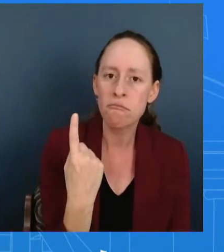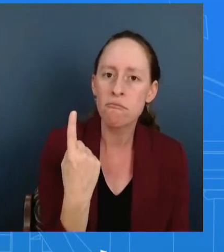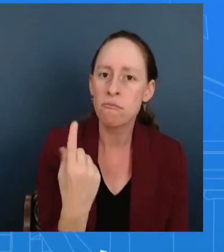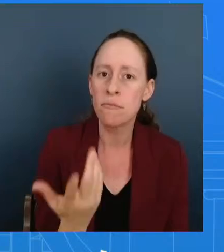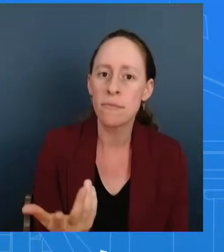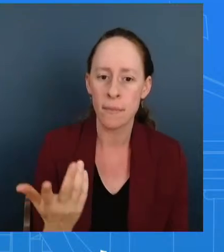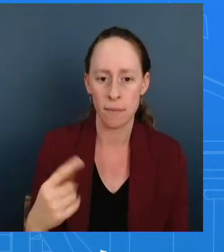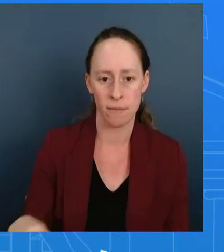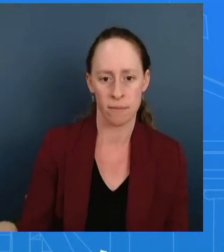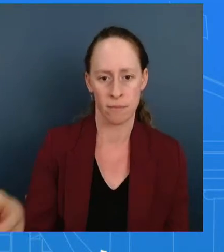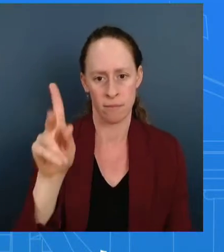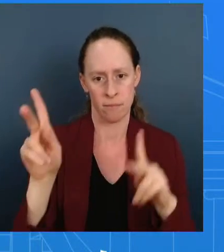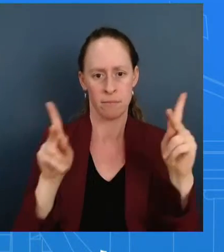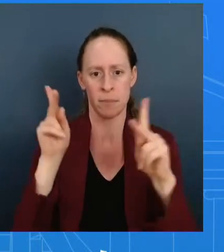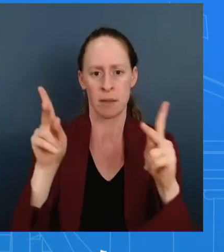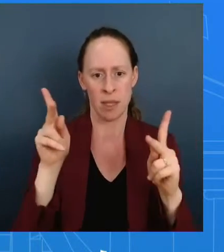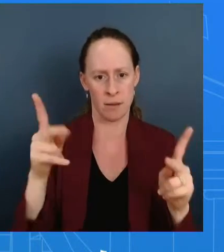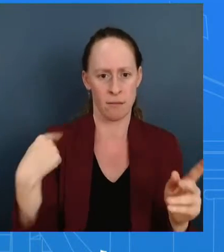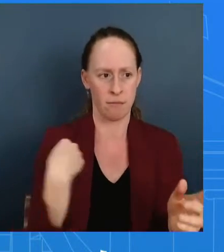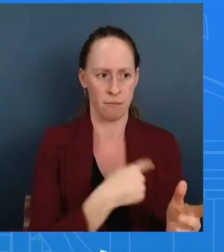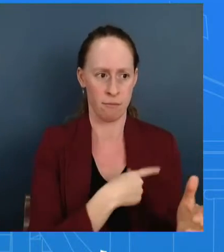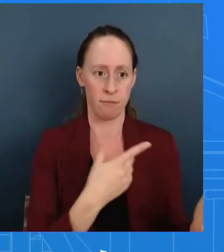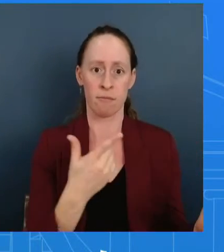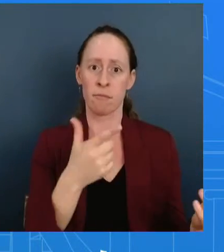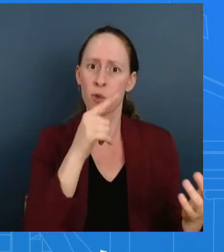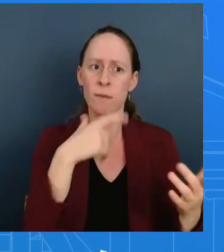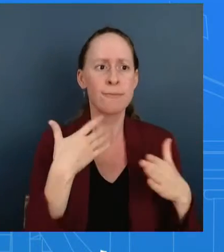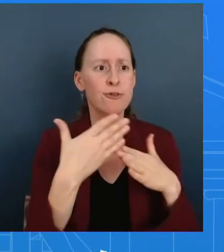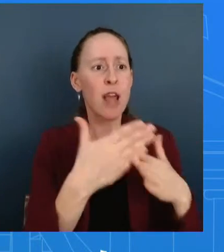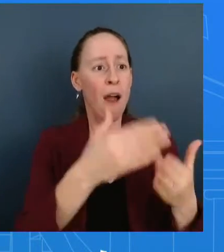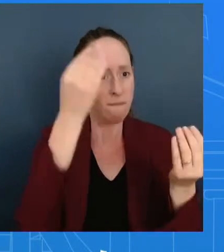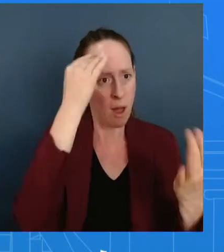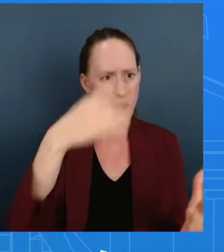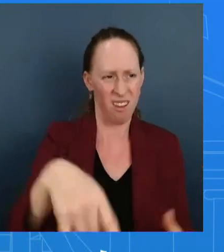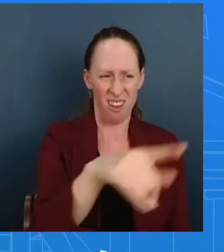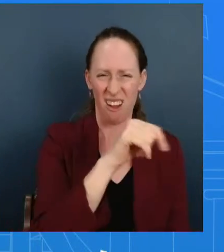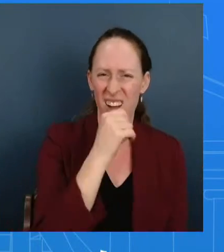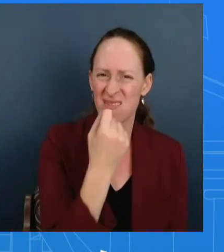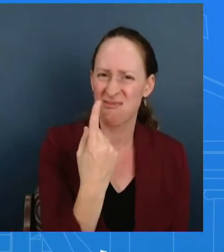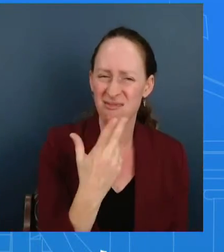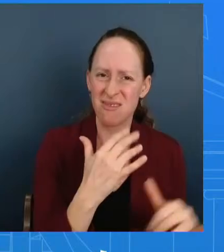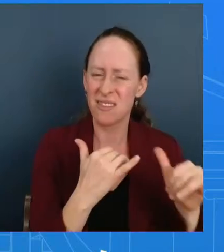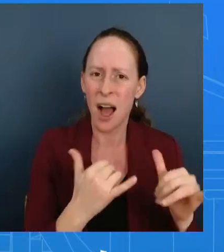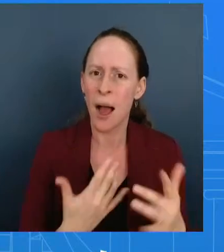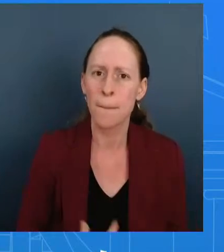Ms. Jean-Pierre: Yeah. The Press: And so -- Ms. Jean-Pierre: But the personal attacks is not okay. The Press: And -- and we want to have positive -- Ms. Jean-Pierre: So, I just want to be very, very clear here.